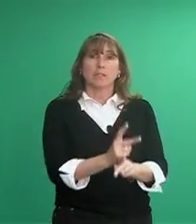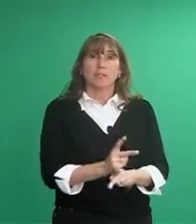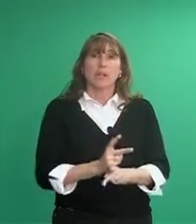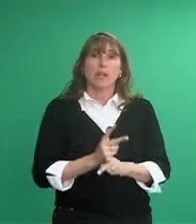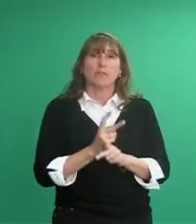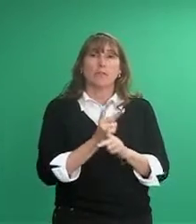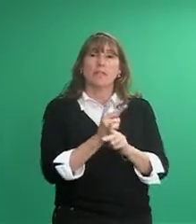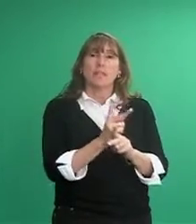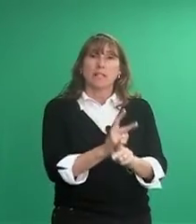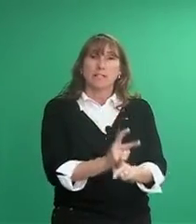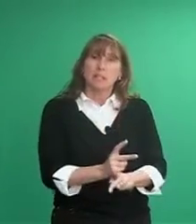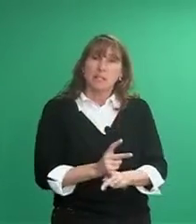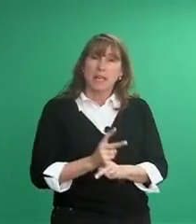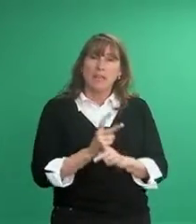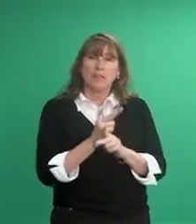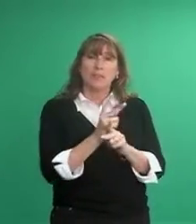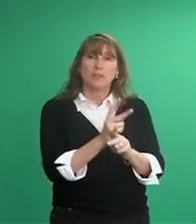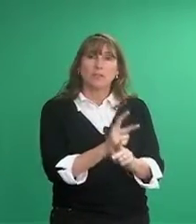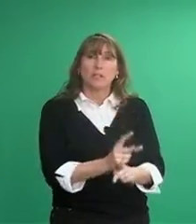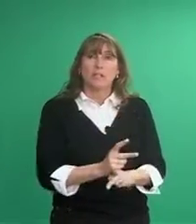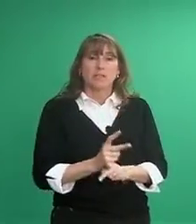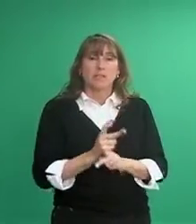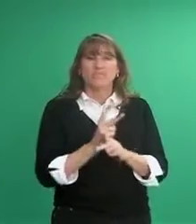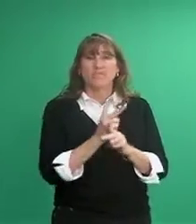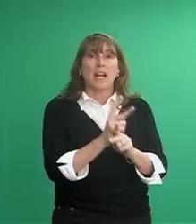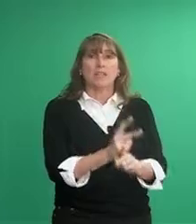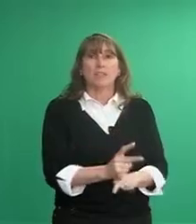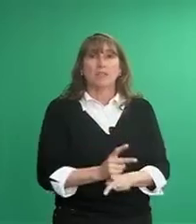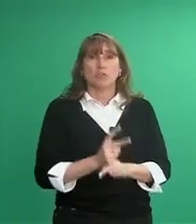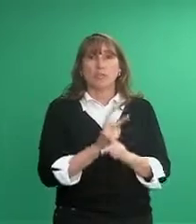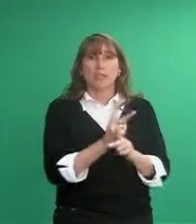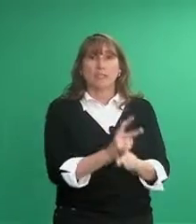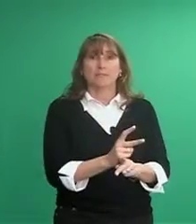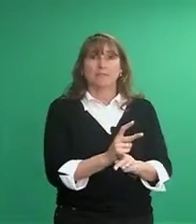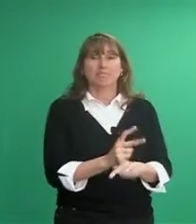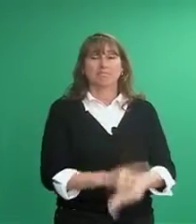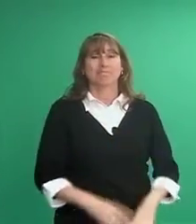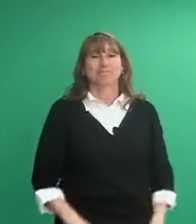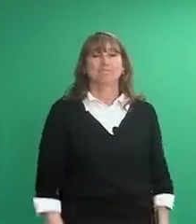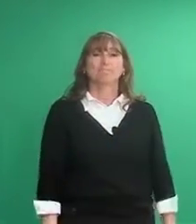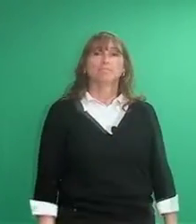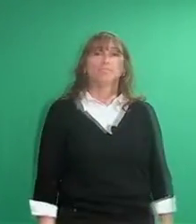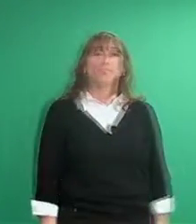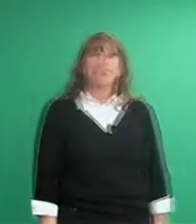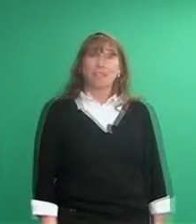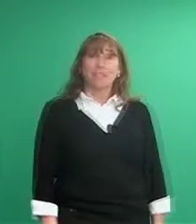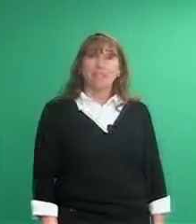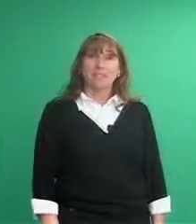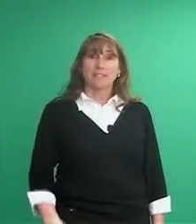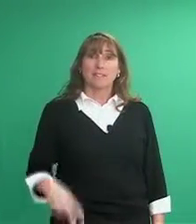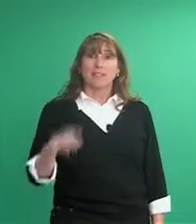careful. Like to be careful, not to lose your money. careless